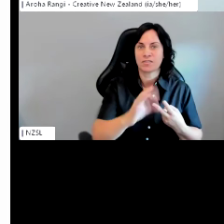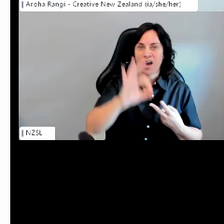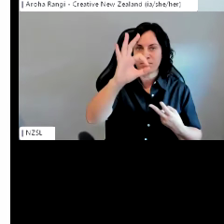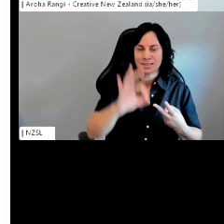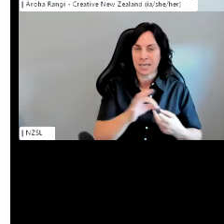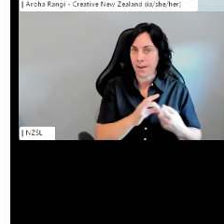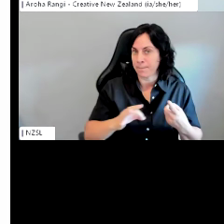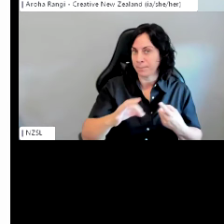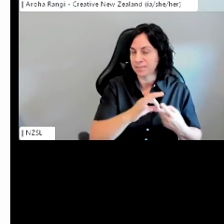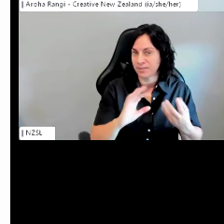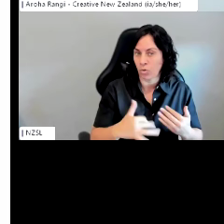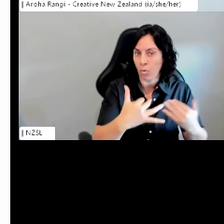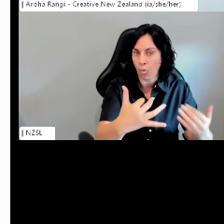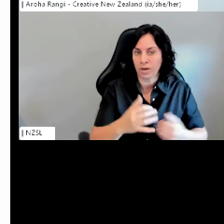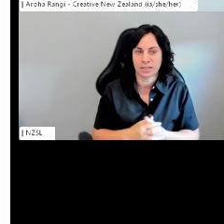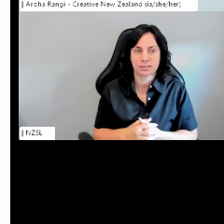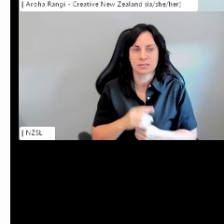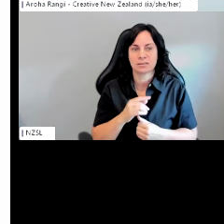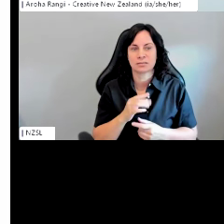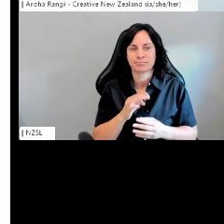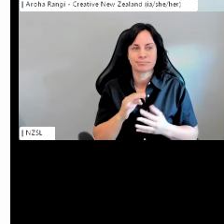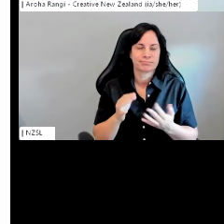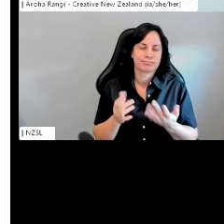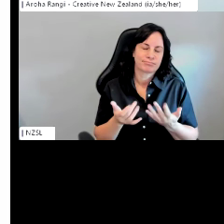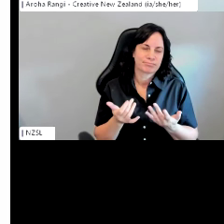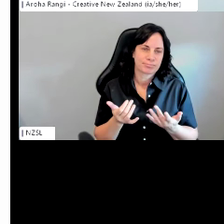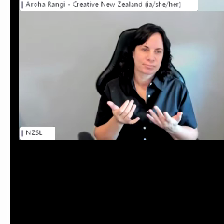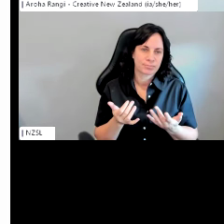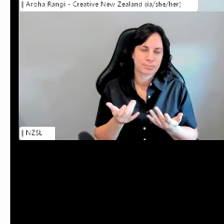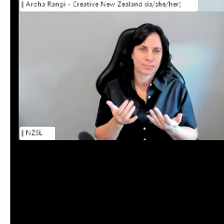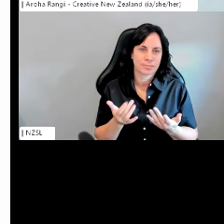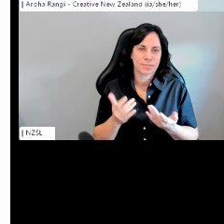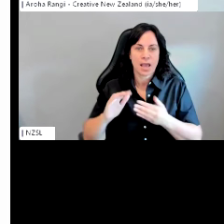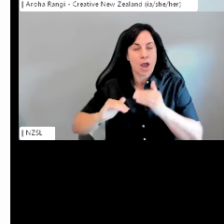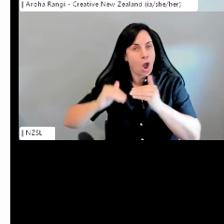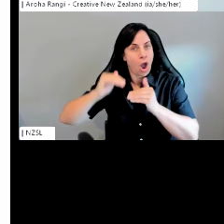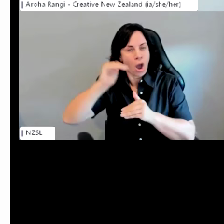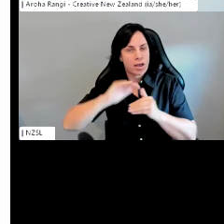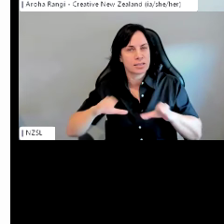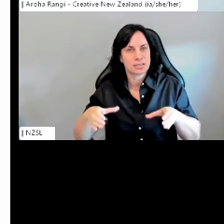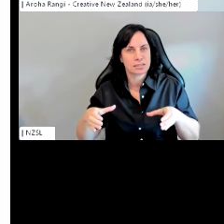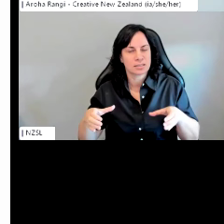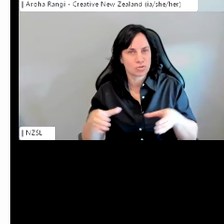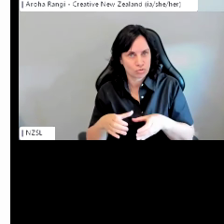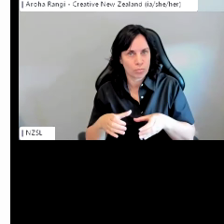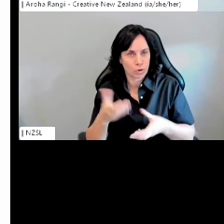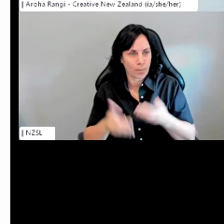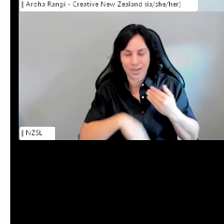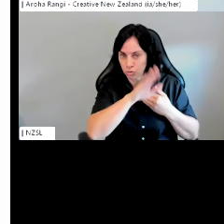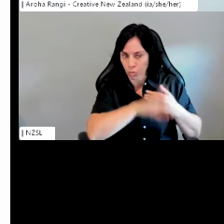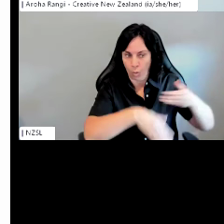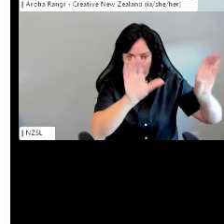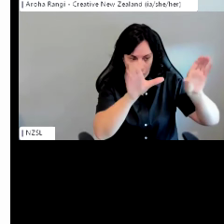have personally spent on on uh culture. It's the the the highest group uh of all of them. Um and um